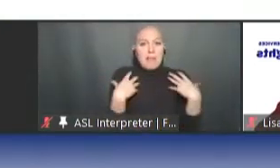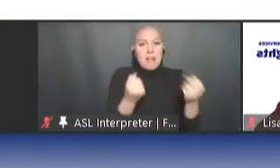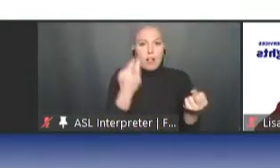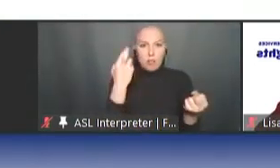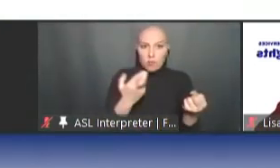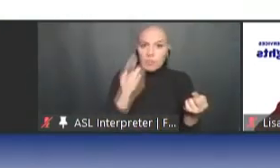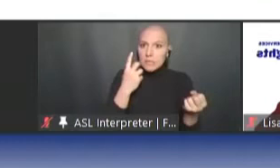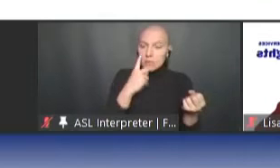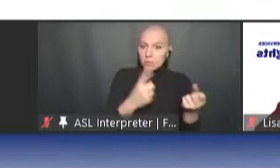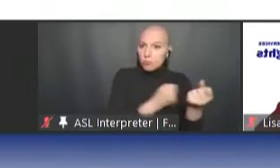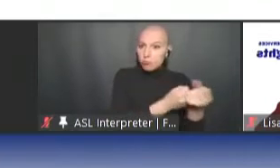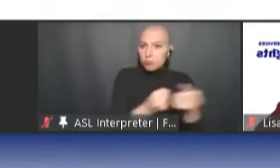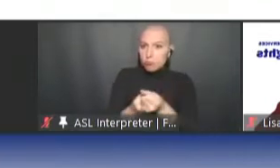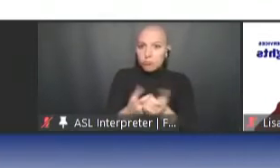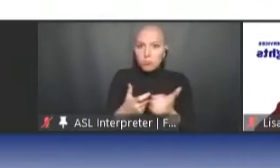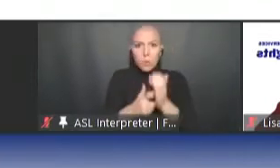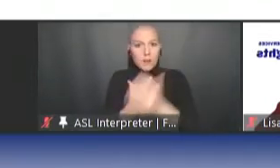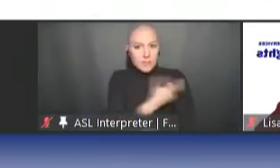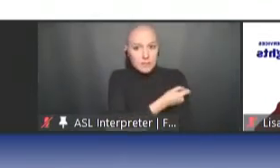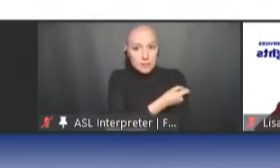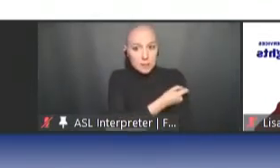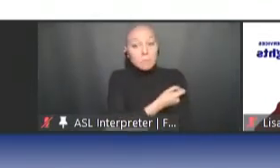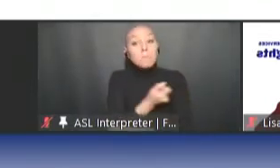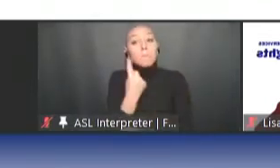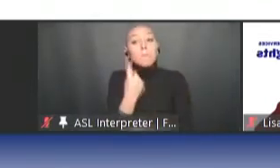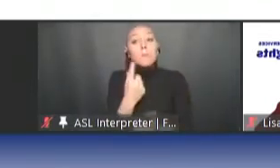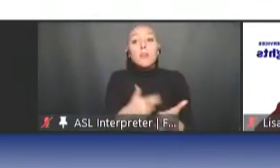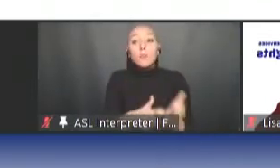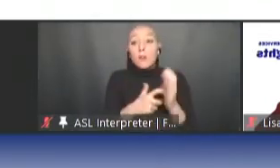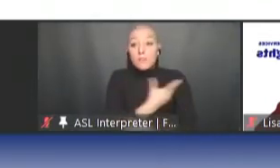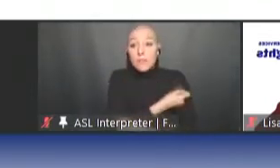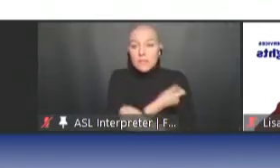requirements raise population-level vaccine rates, offering stronger protection not only